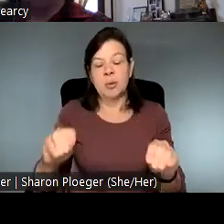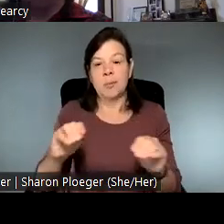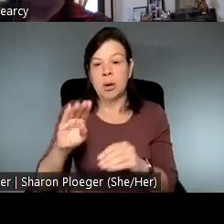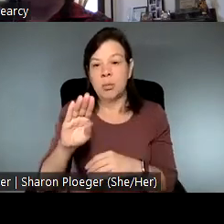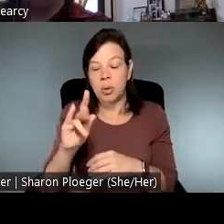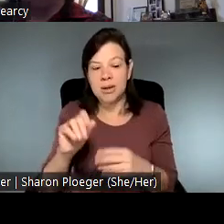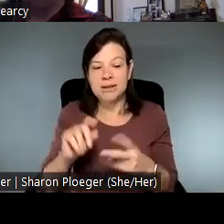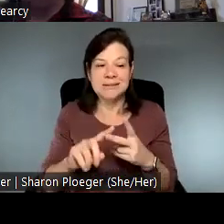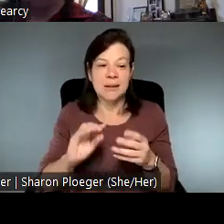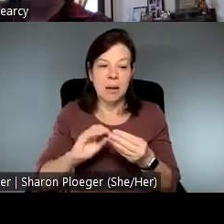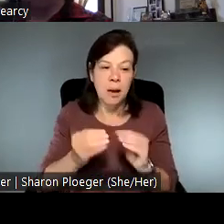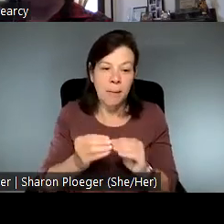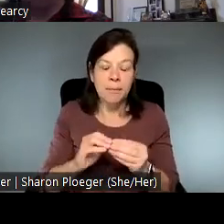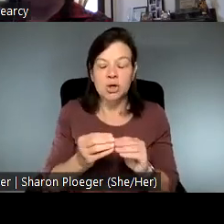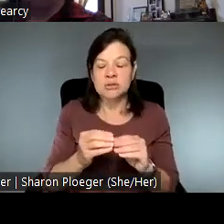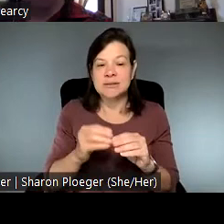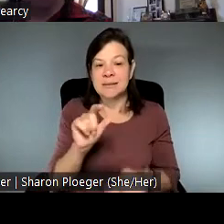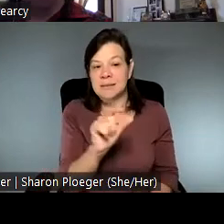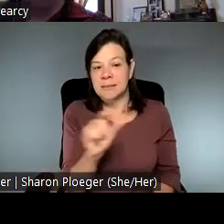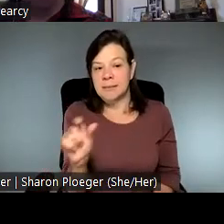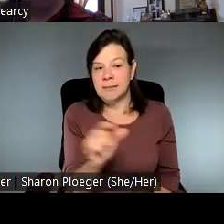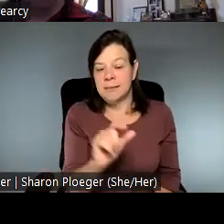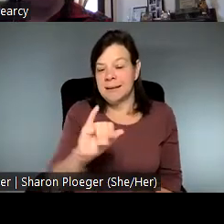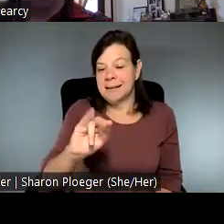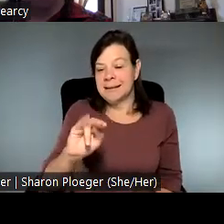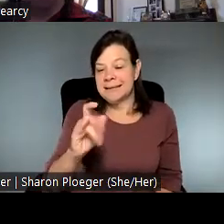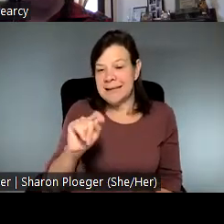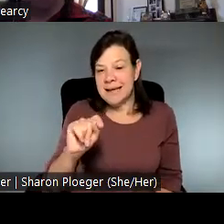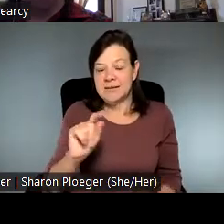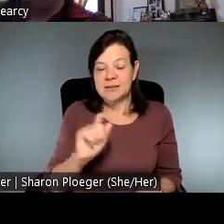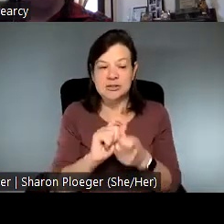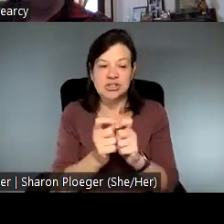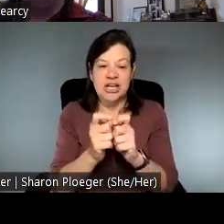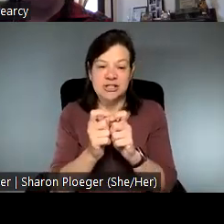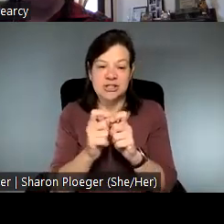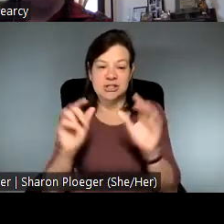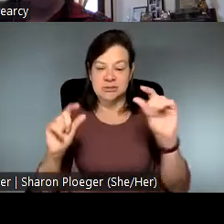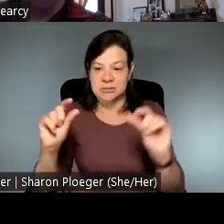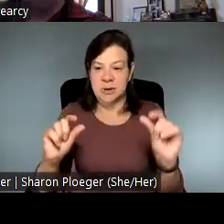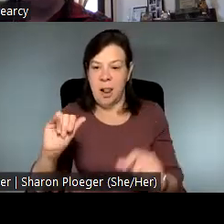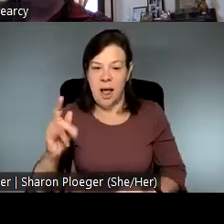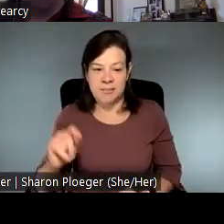you can indent, you can change your alignment. So I'm just gonna hit the bulleted list option. And now we've made a list.